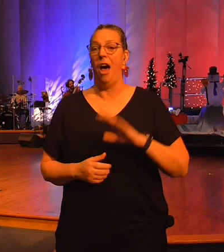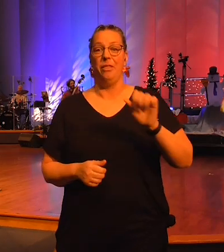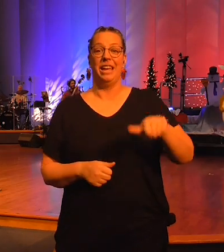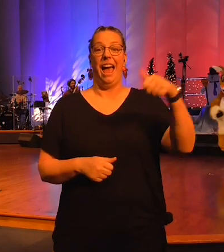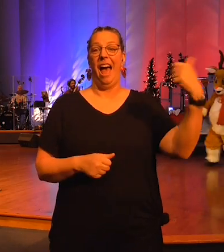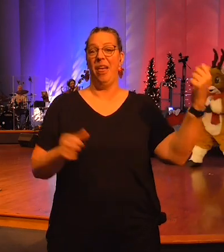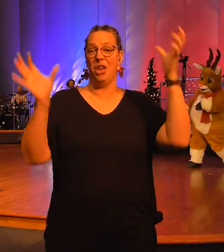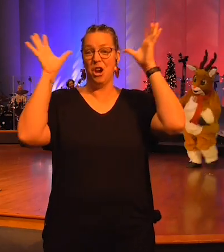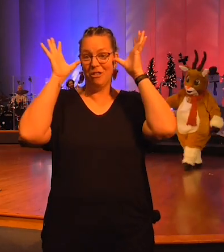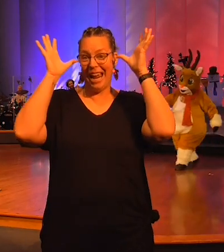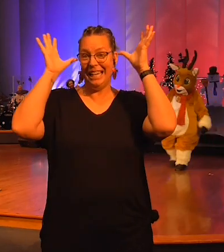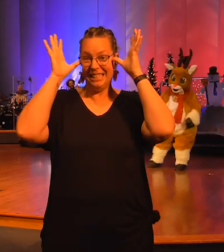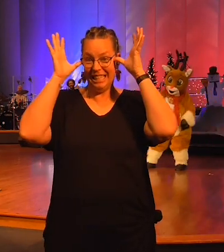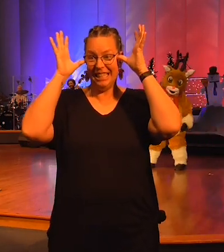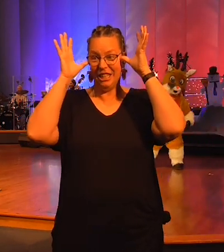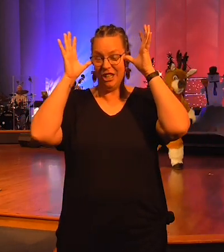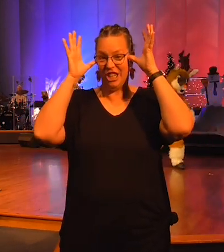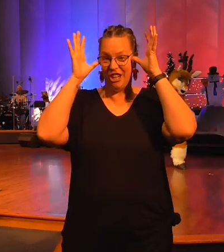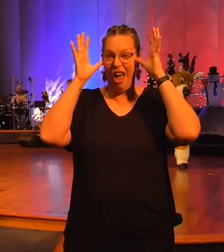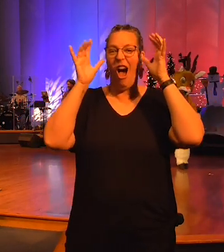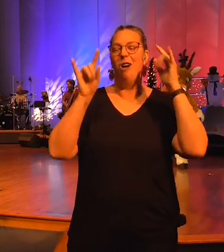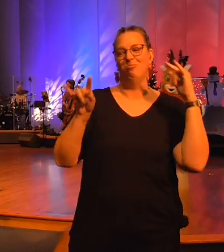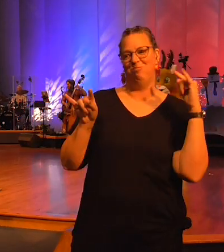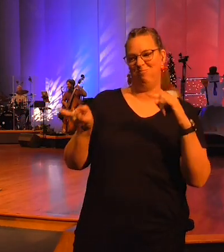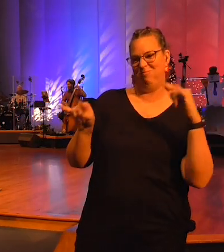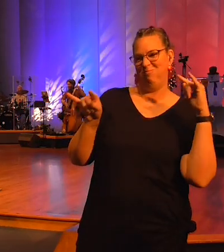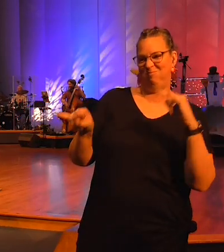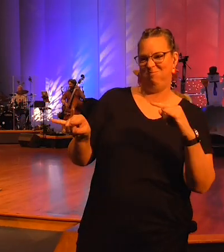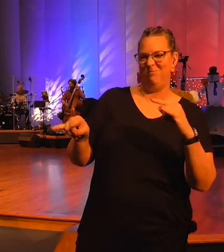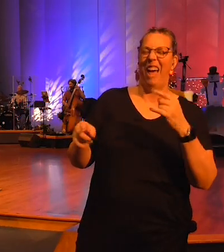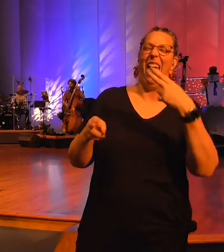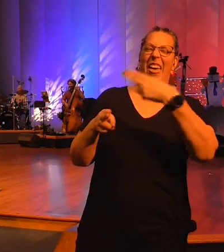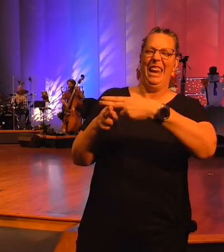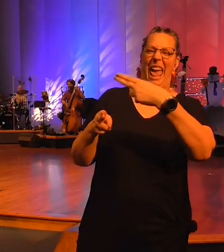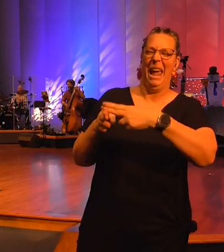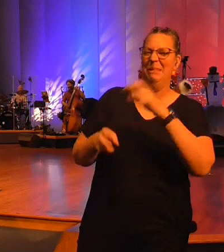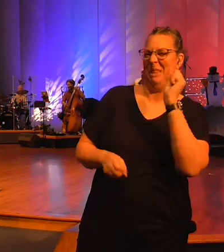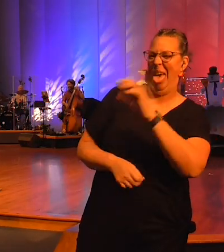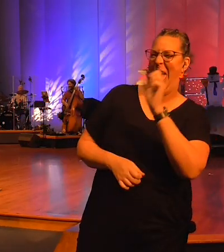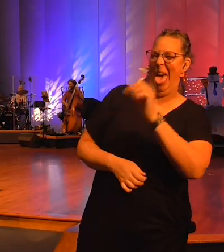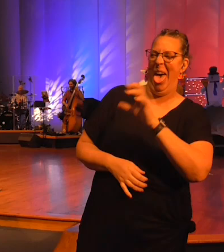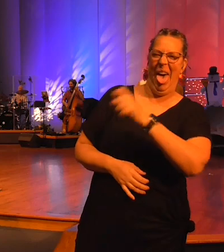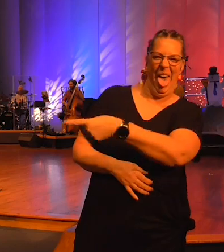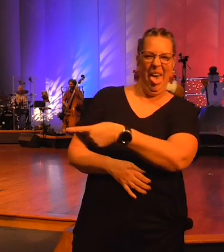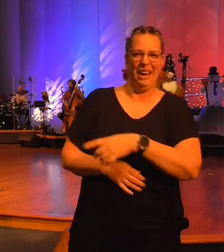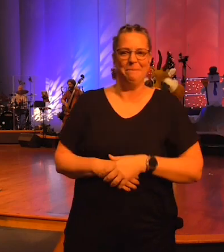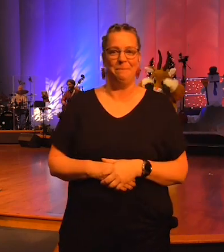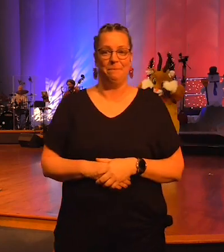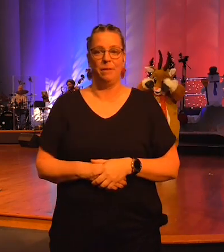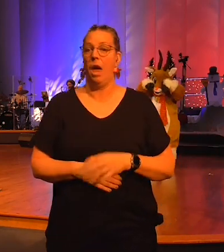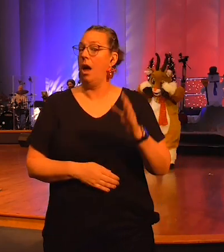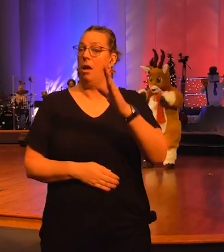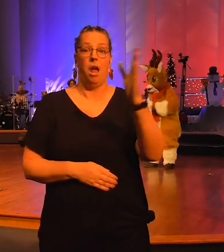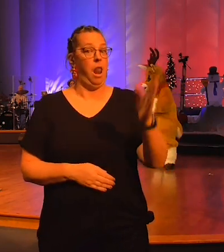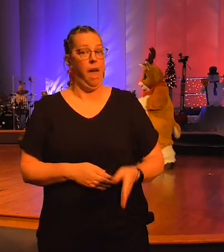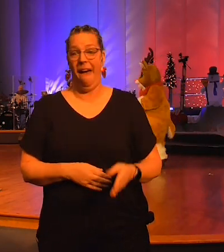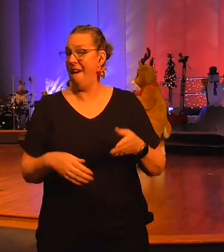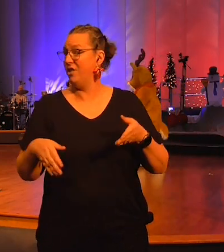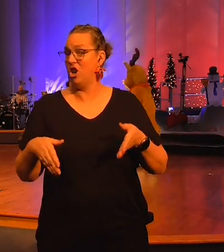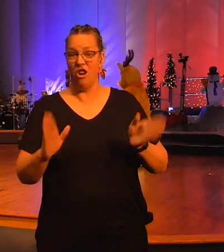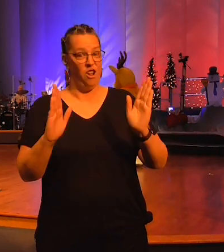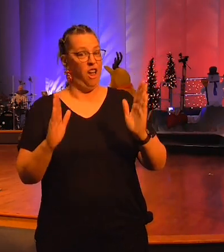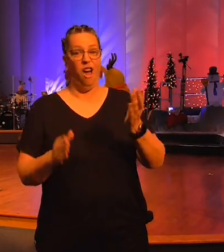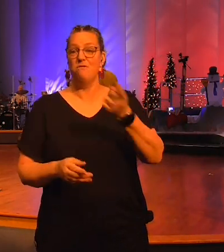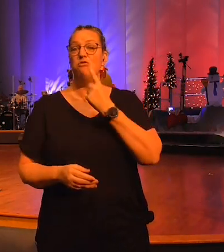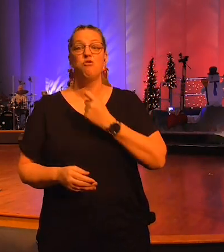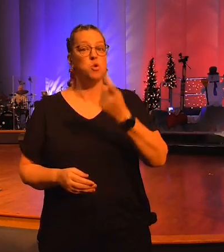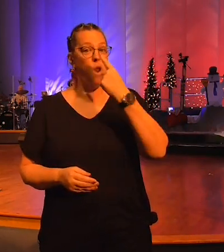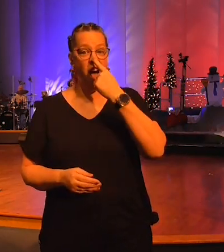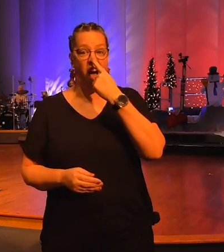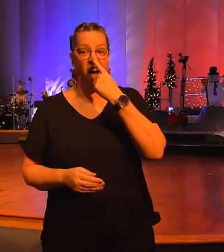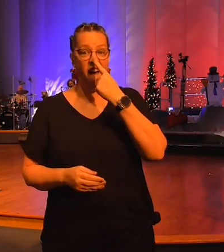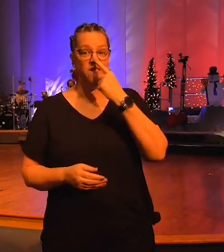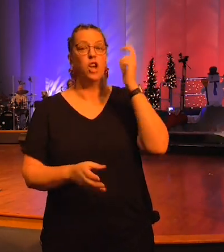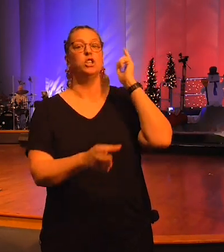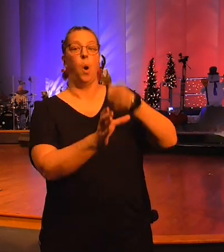he would even say it close all of the other reindeer you still laugh and call him name